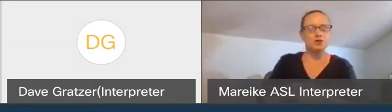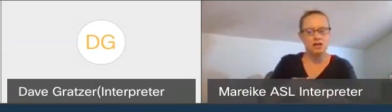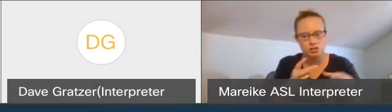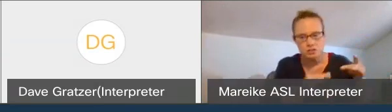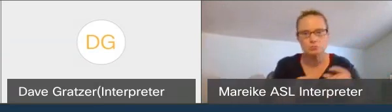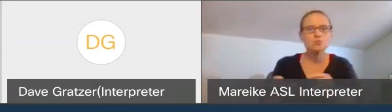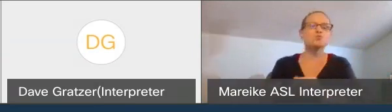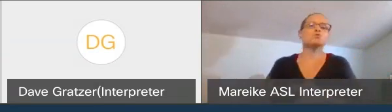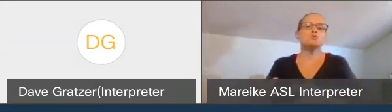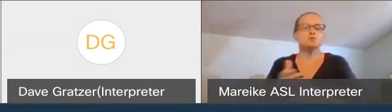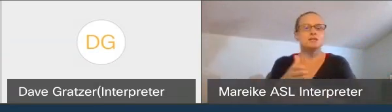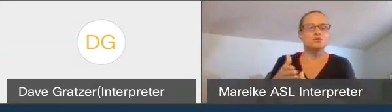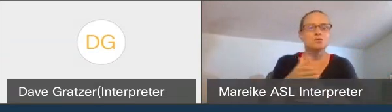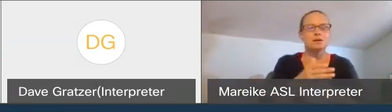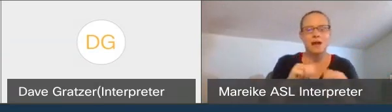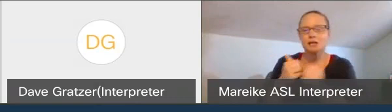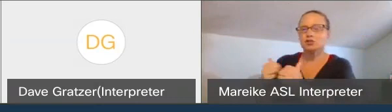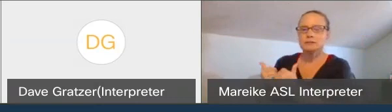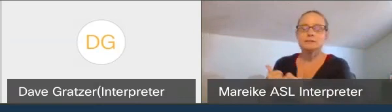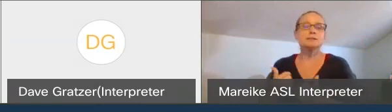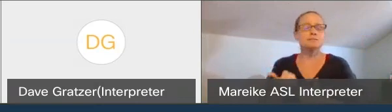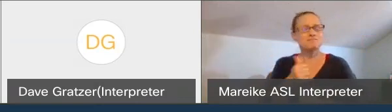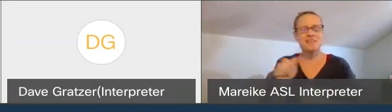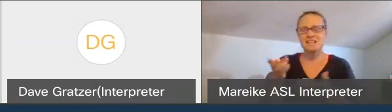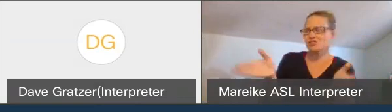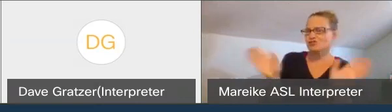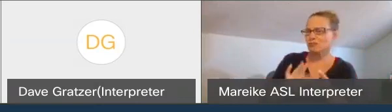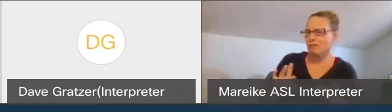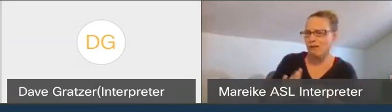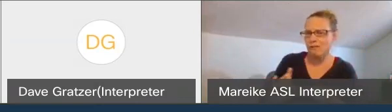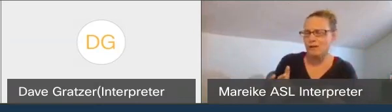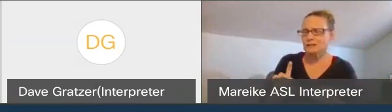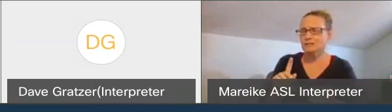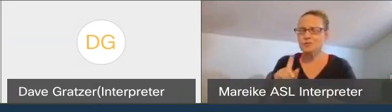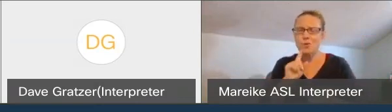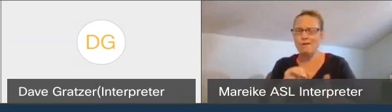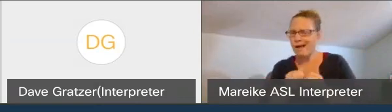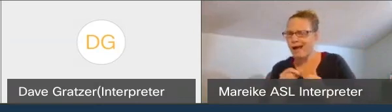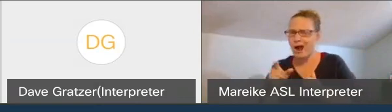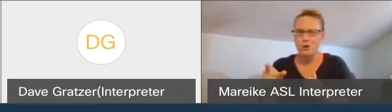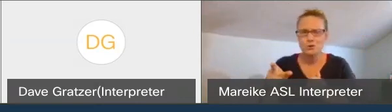Um, so just any-- any general comments or tips and strategies that you would like to share,